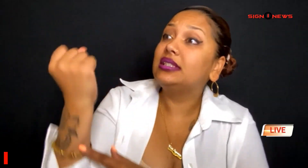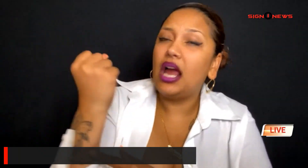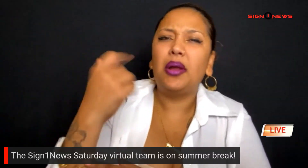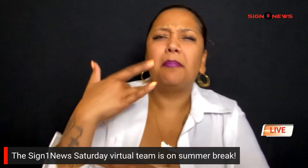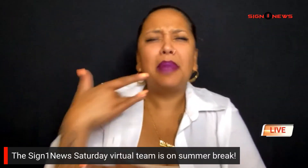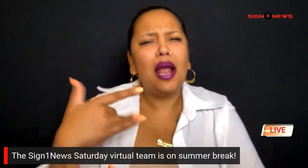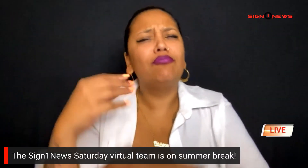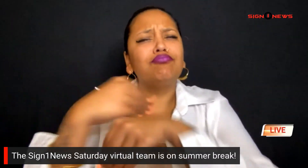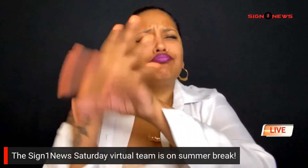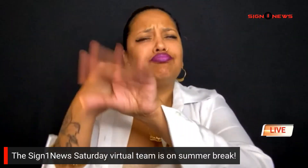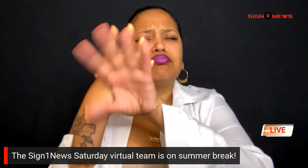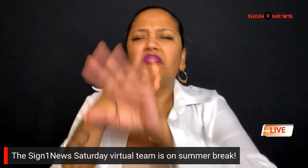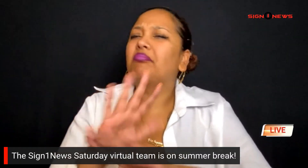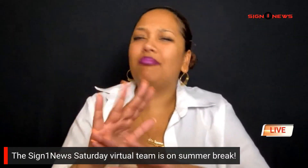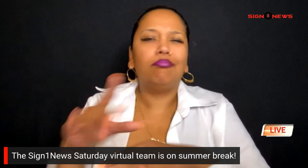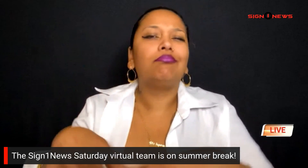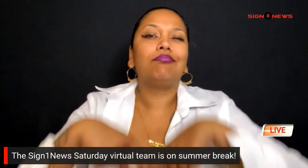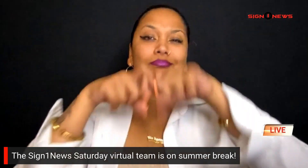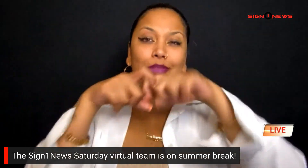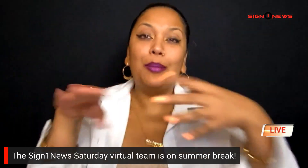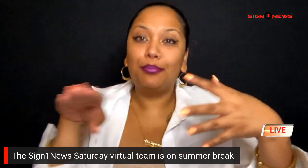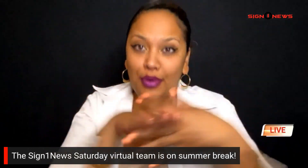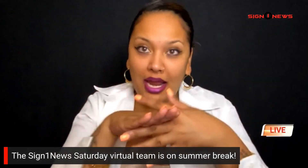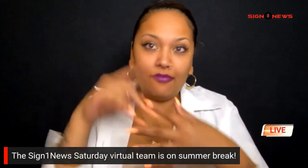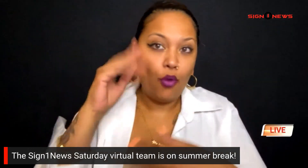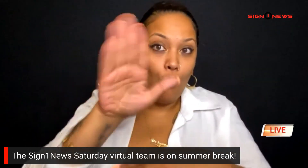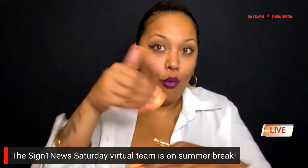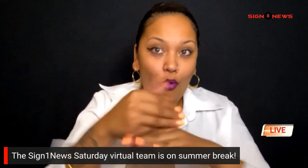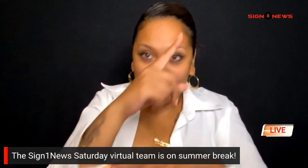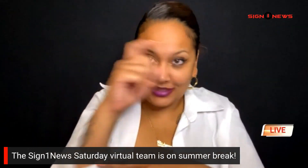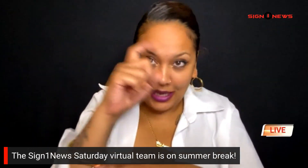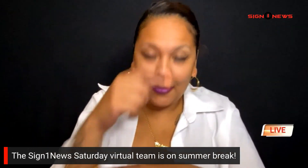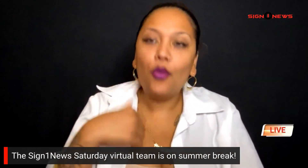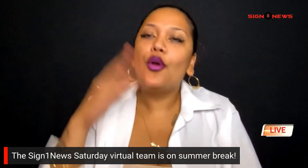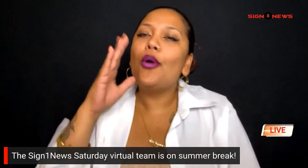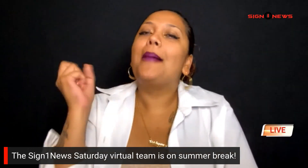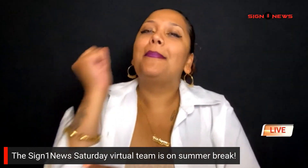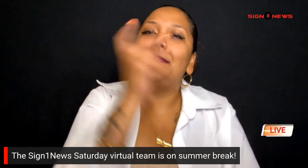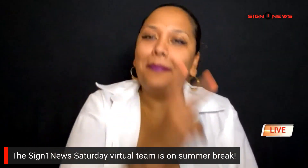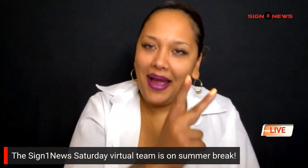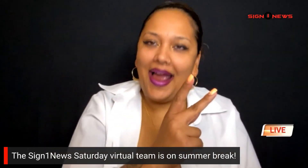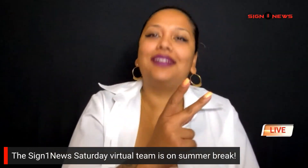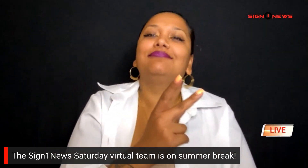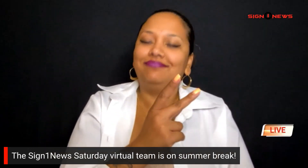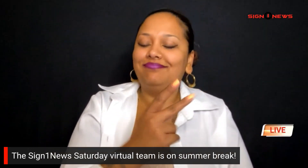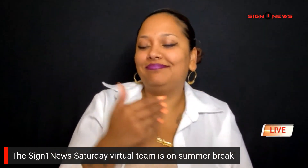a reminder Sign1News' Saturday virtual show is taking a break for the summer but we will see you